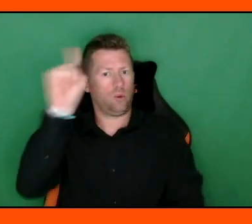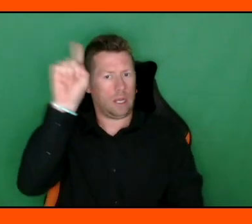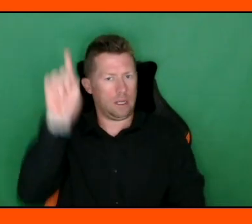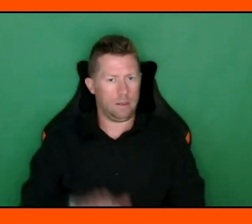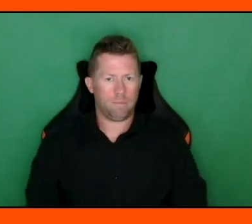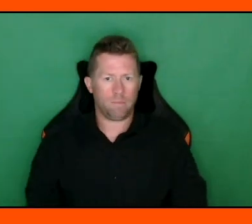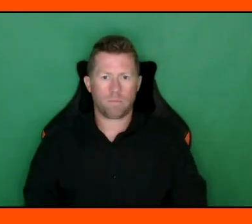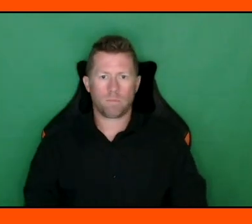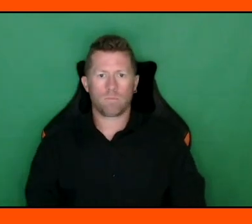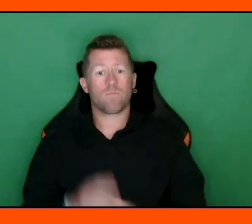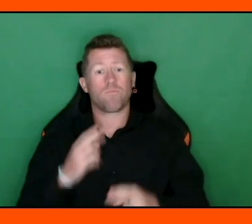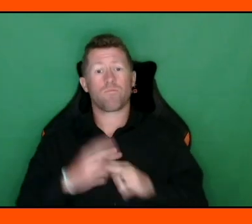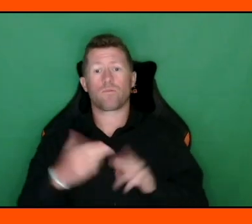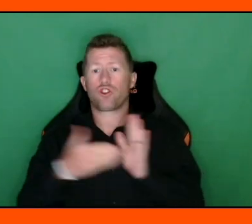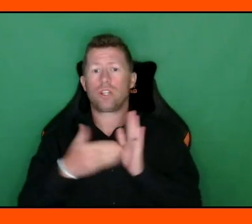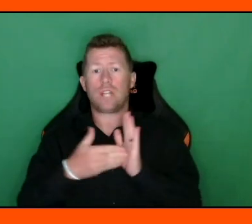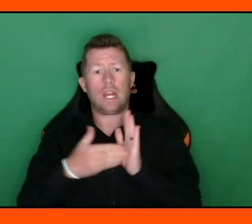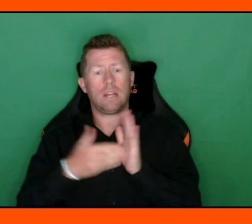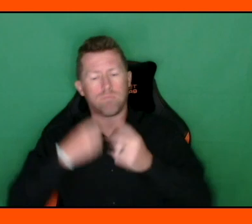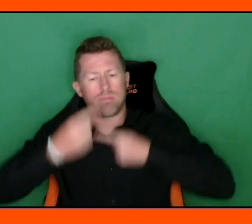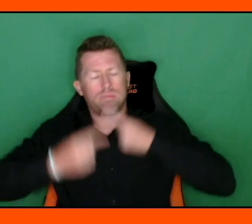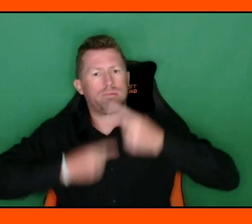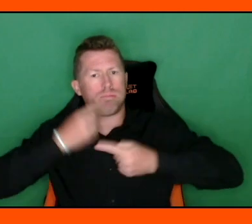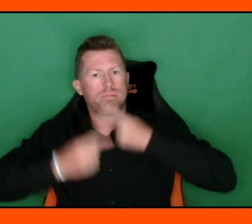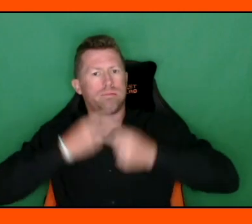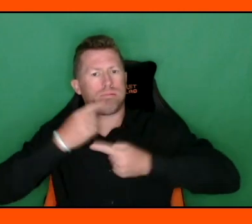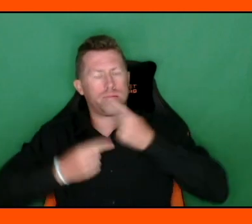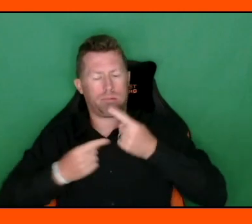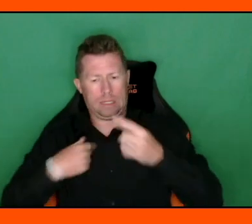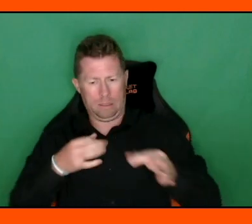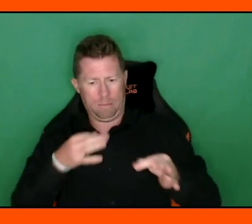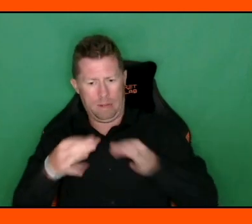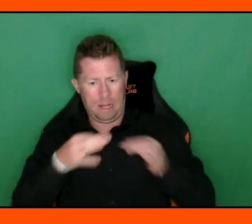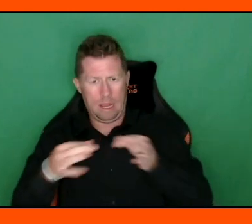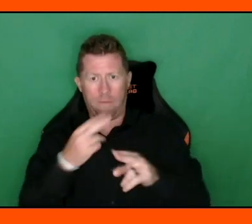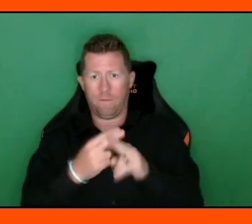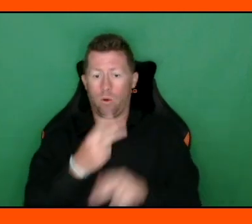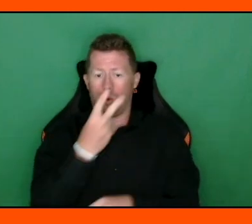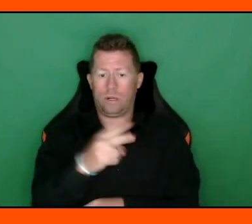In today’s presentation we will provide an overview of the 2026 Census Topic Consultation process.